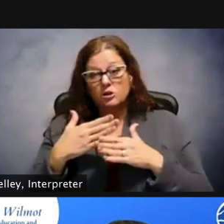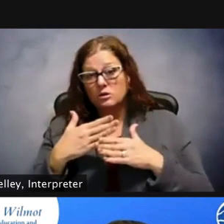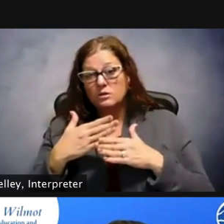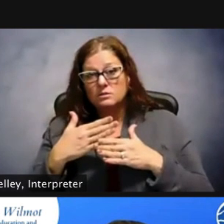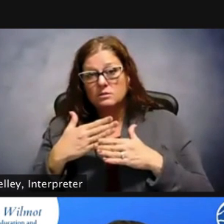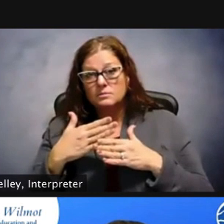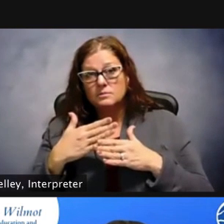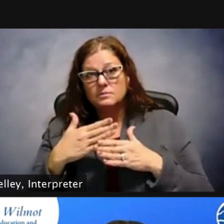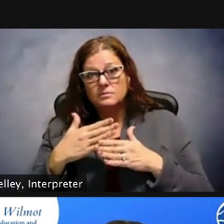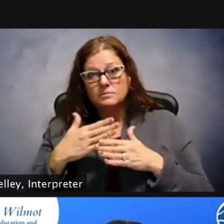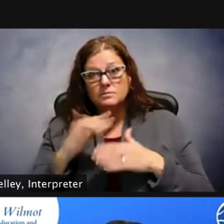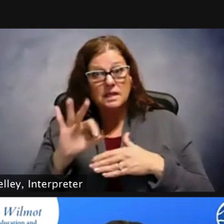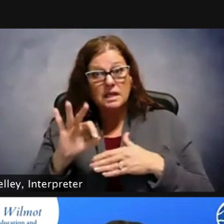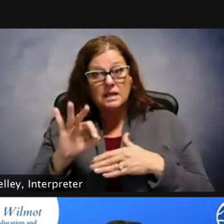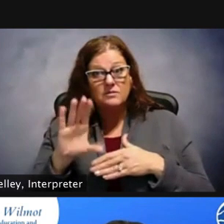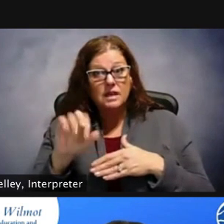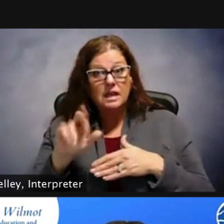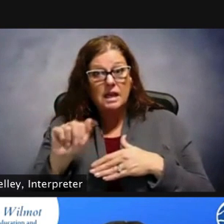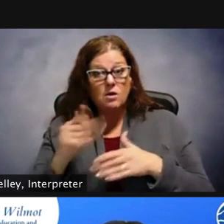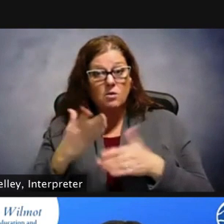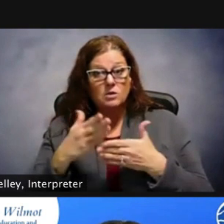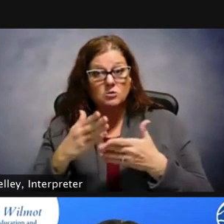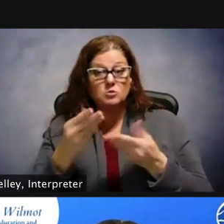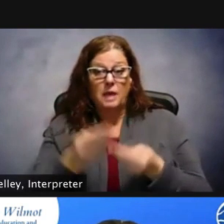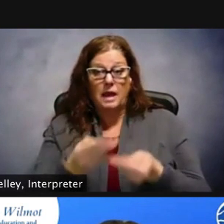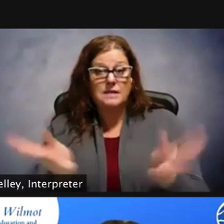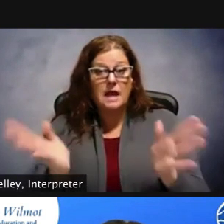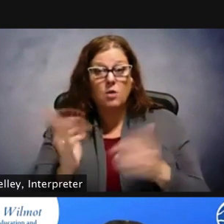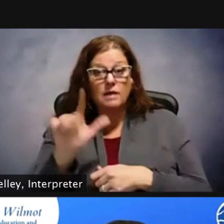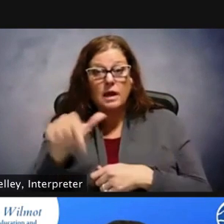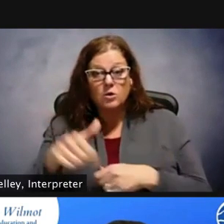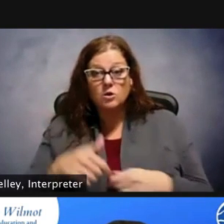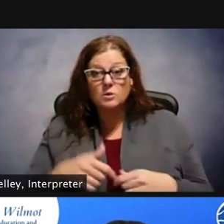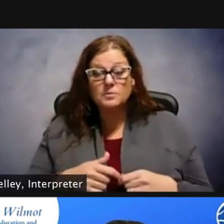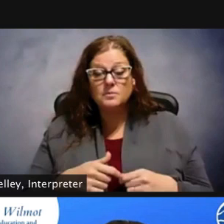if that's something Cara wants to kind of pass out later that information.